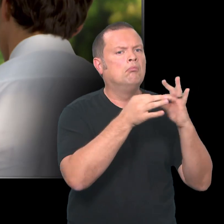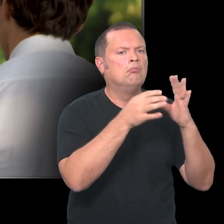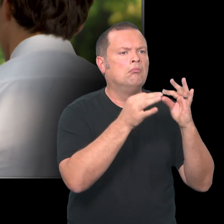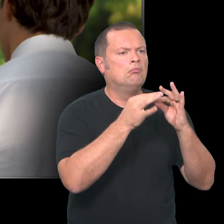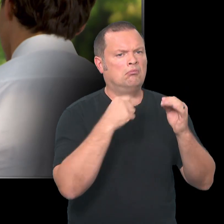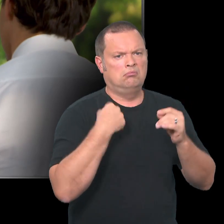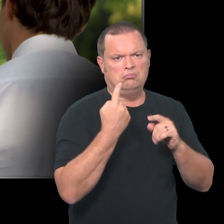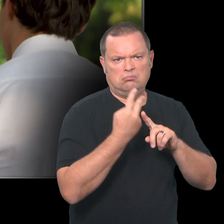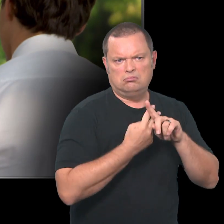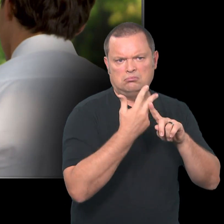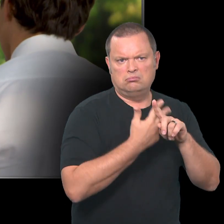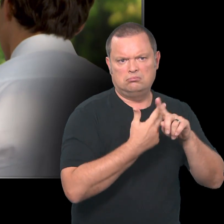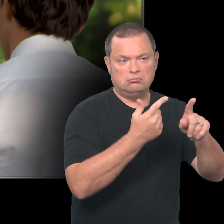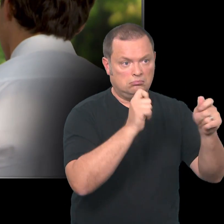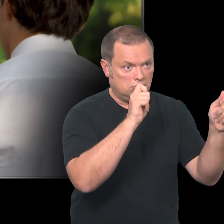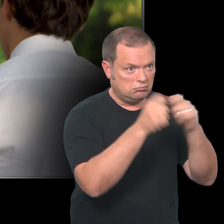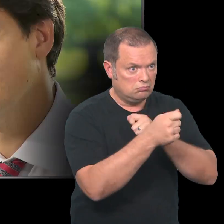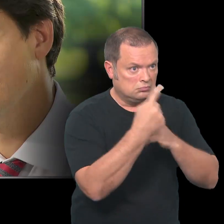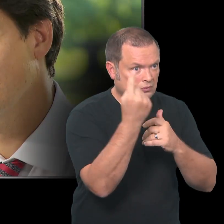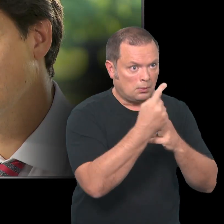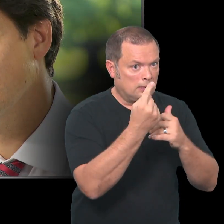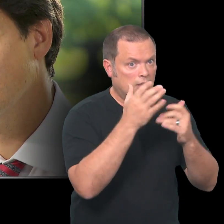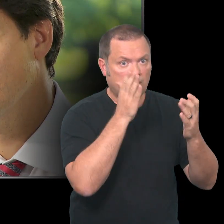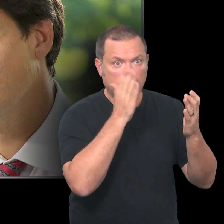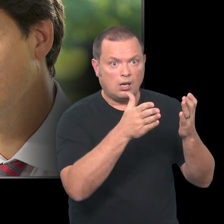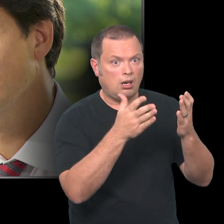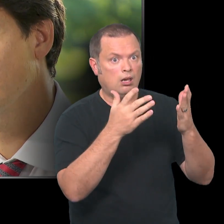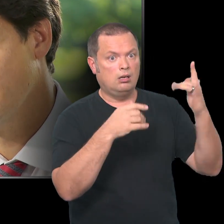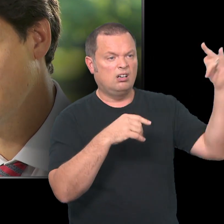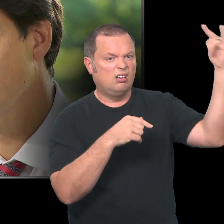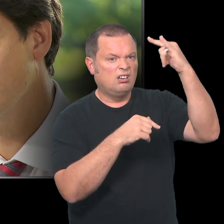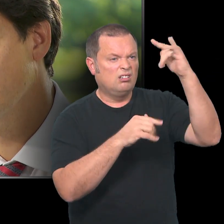There have been suggestions from you in the last few months that there are things